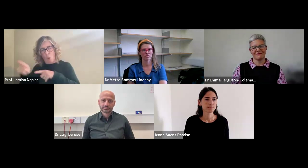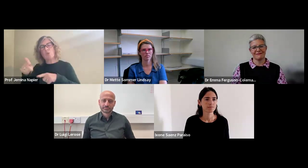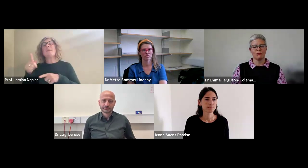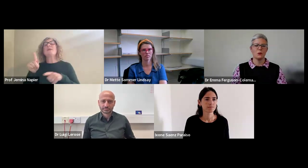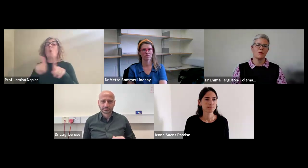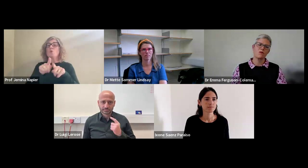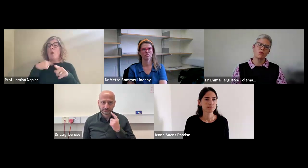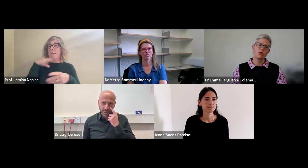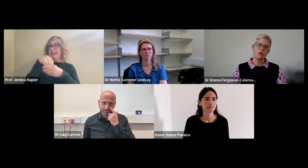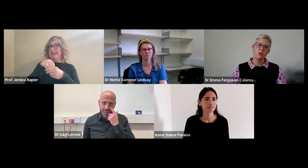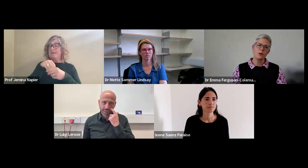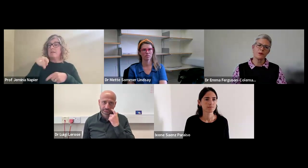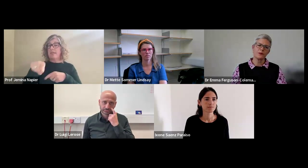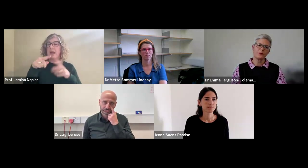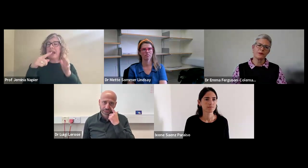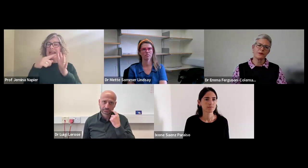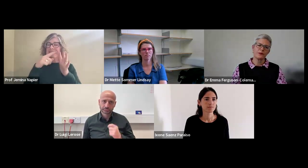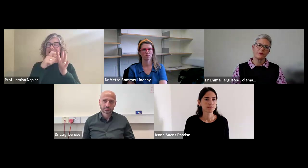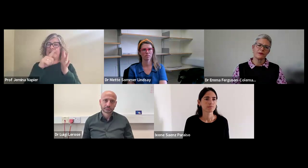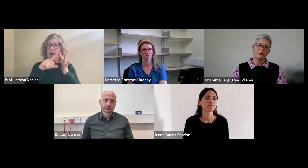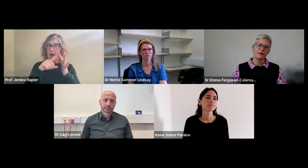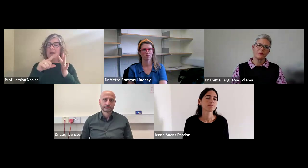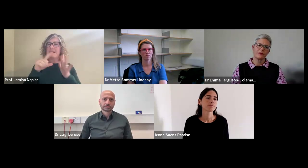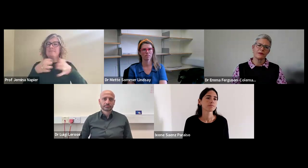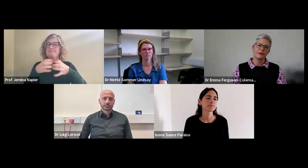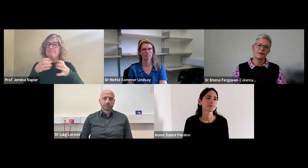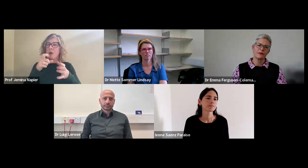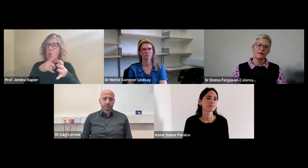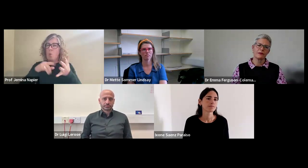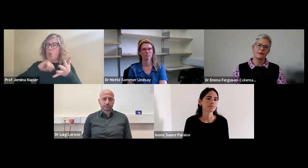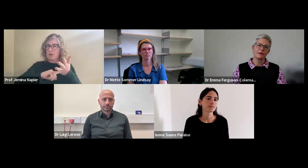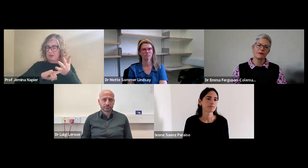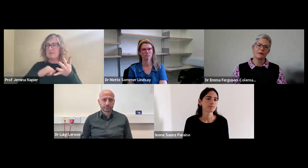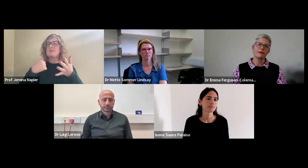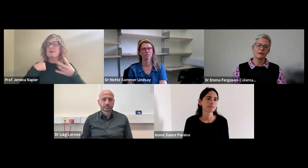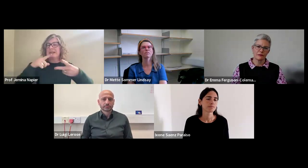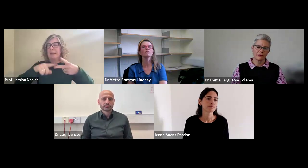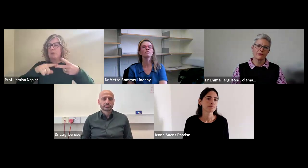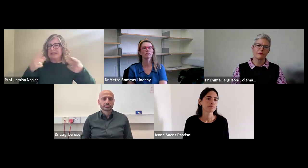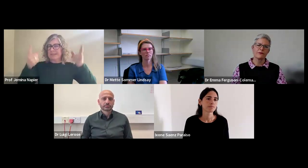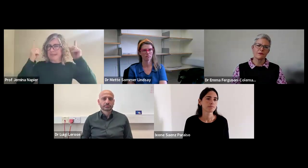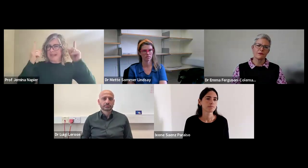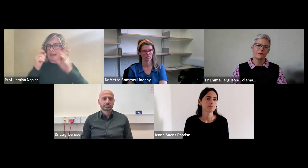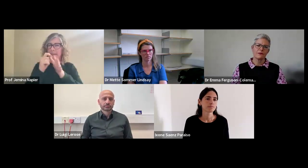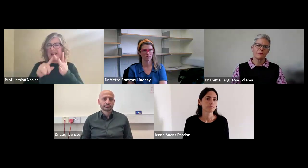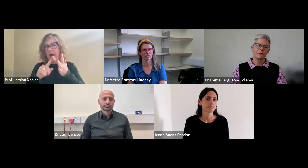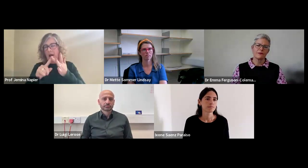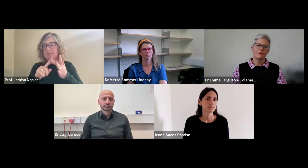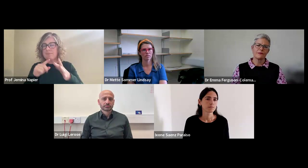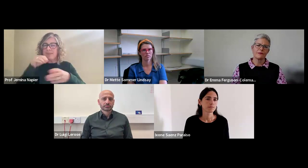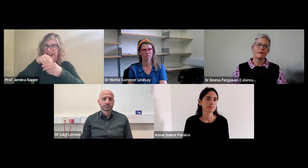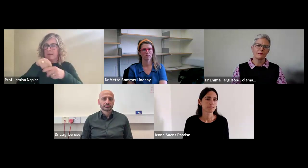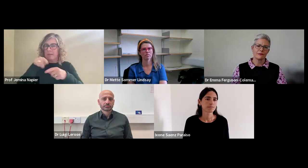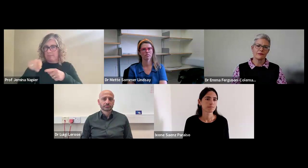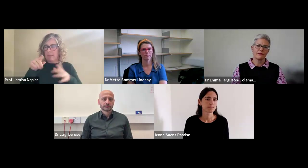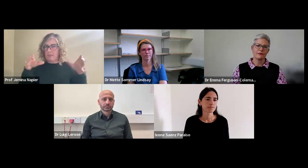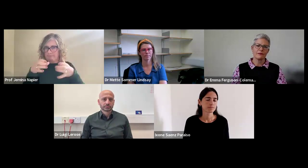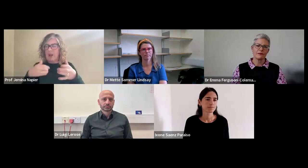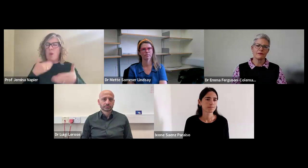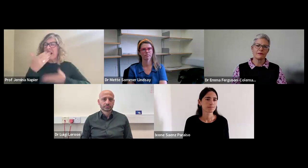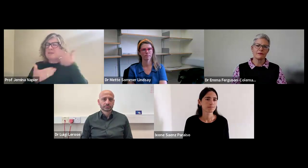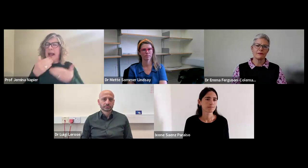sign language and interpreting studies but I am part of the EDI Caucus as the deputy PI of that